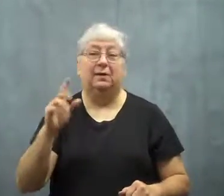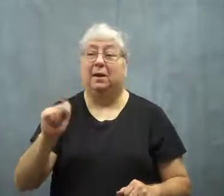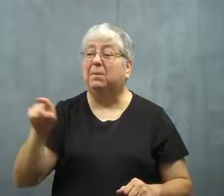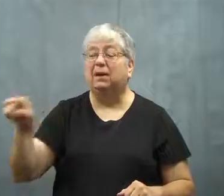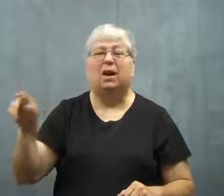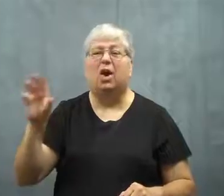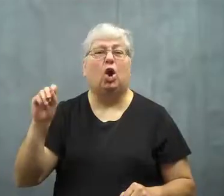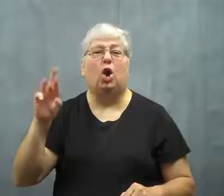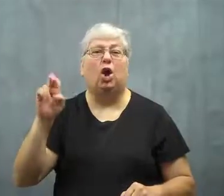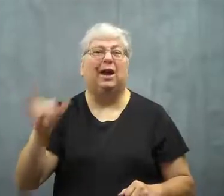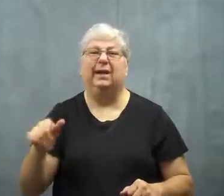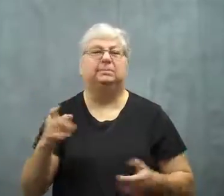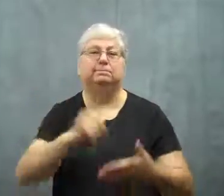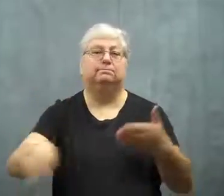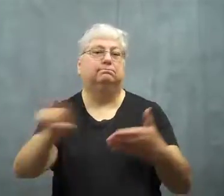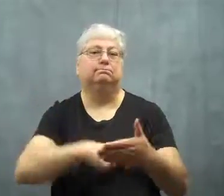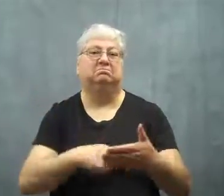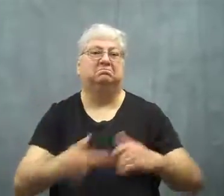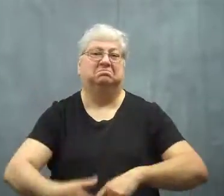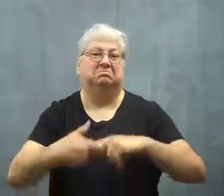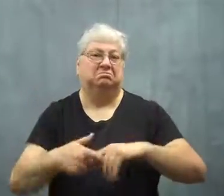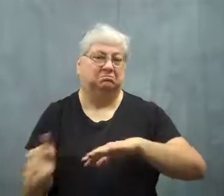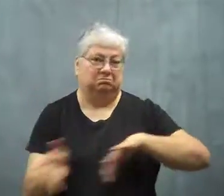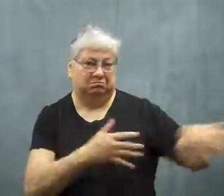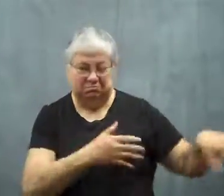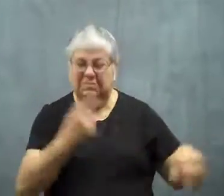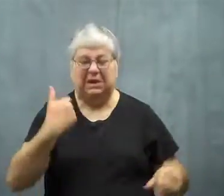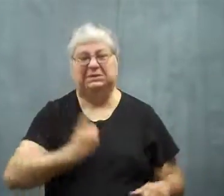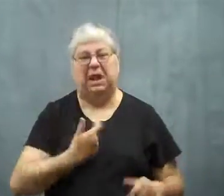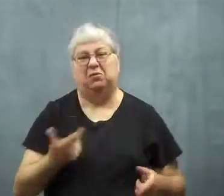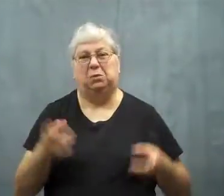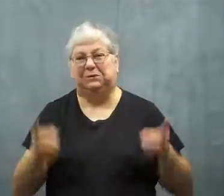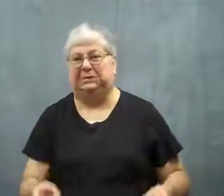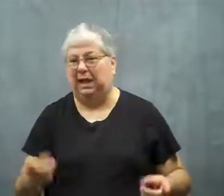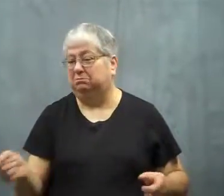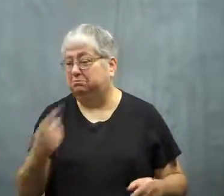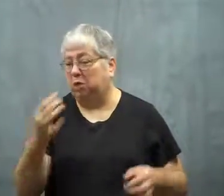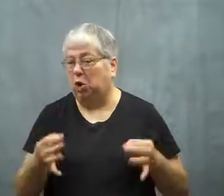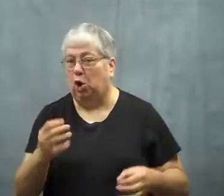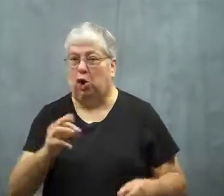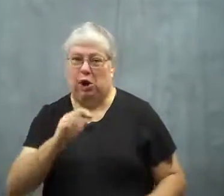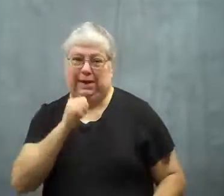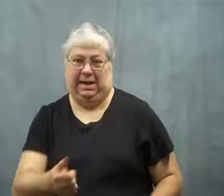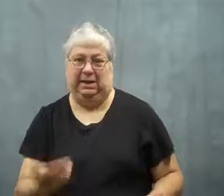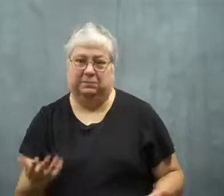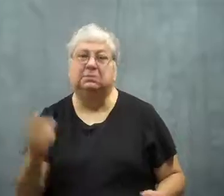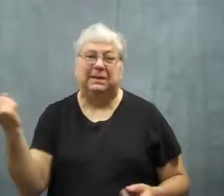Corey canceled the grand jury, saying she would decide whether or not to indict.